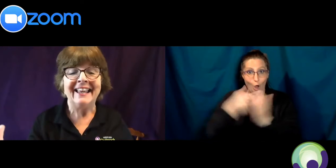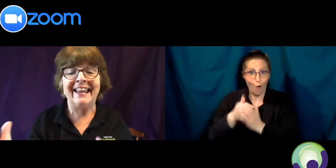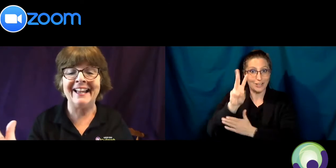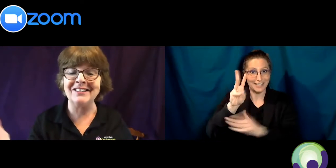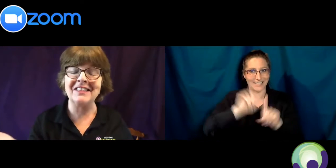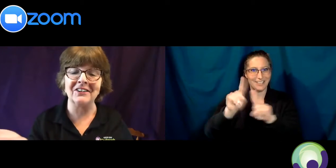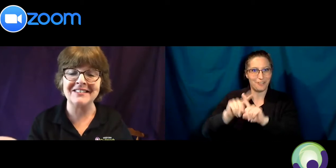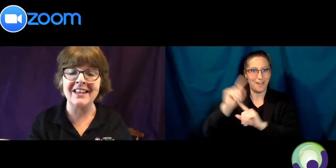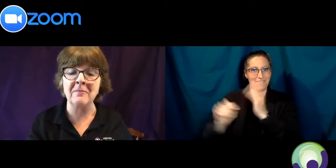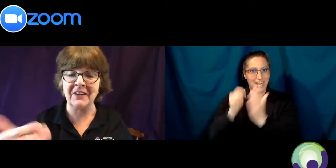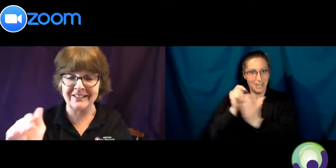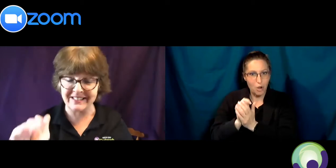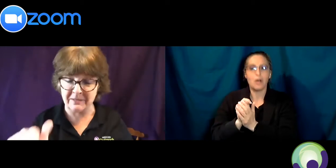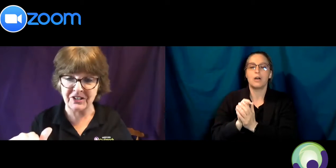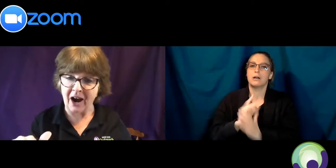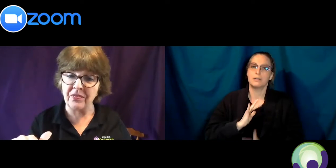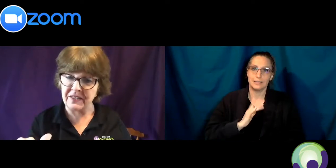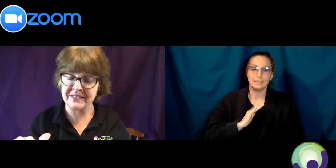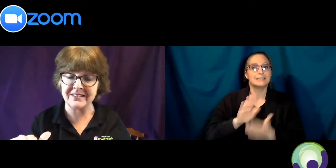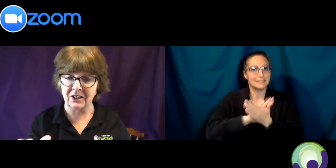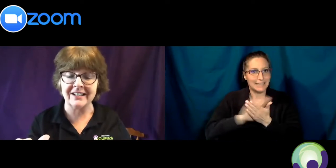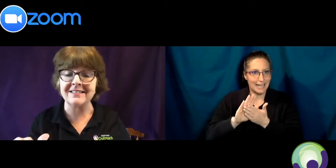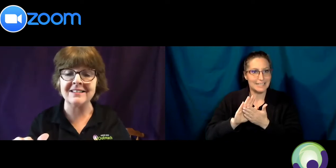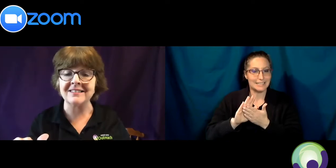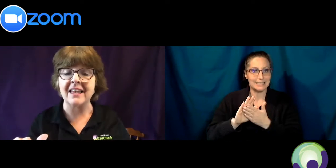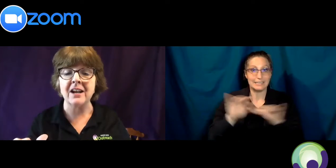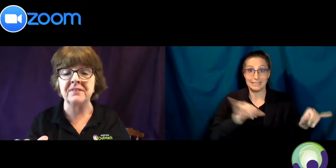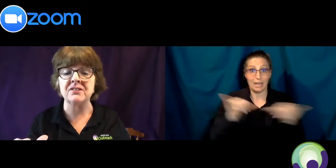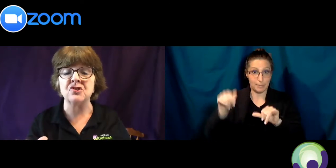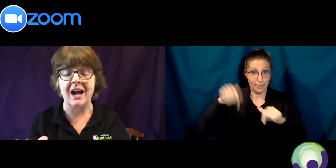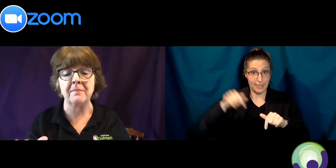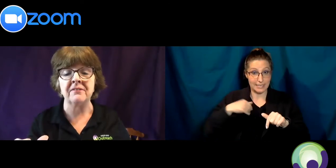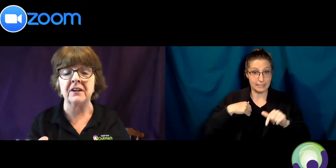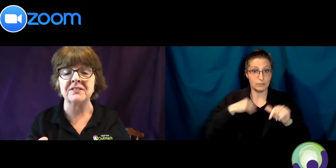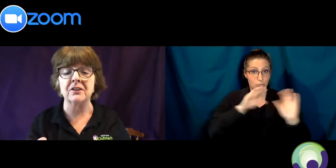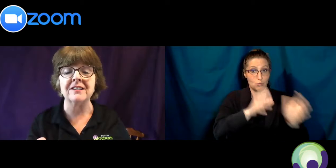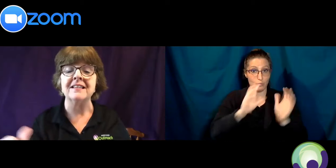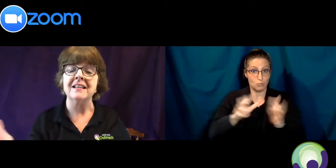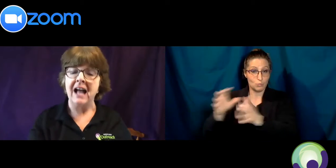and they're set up very similar to how this series is set up, this job fair series. I do